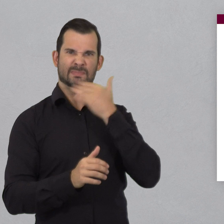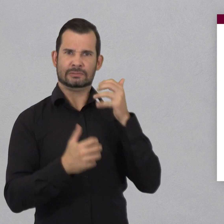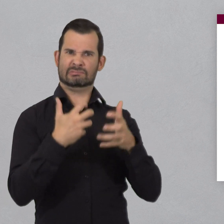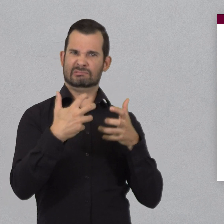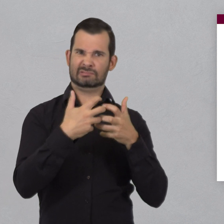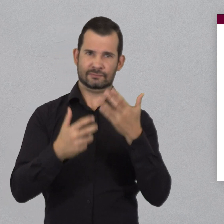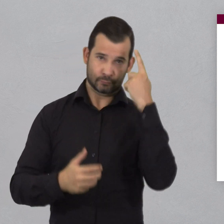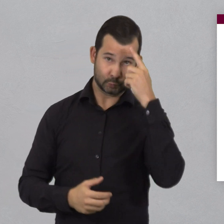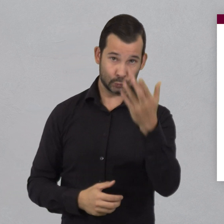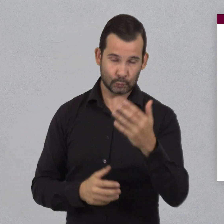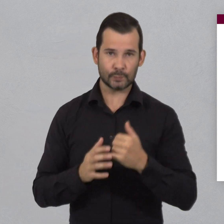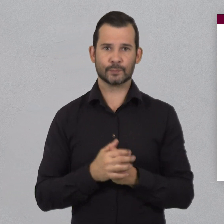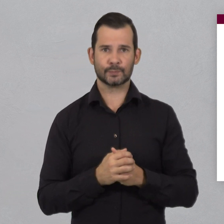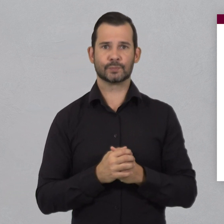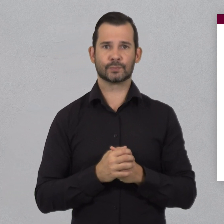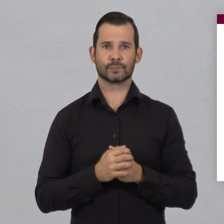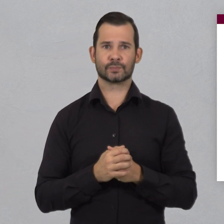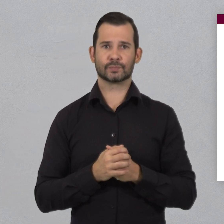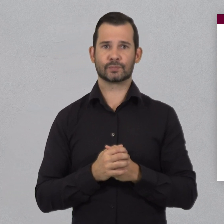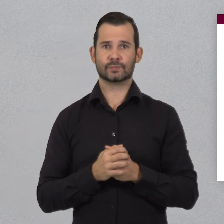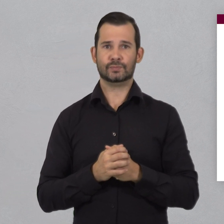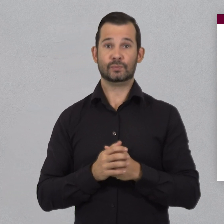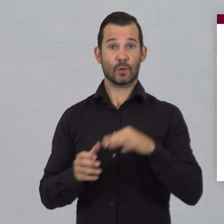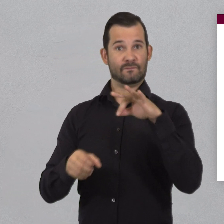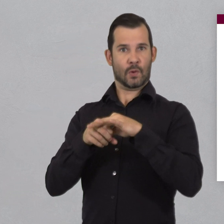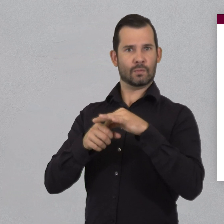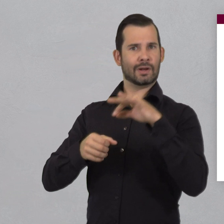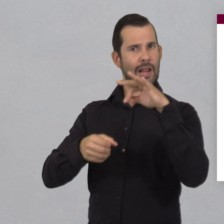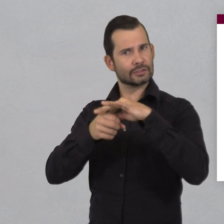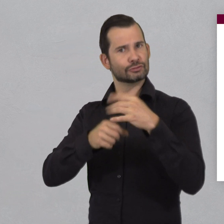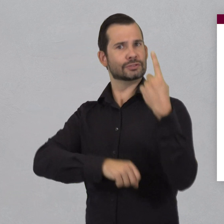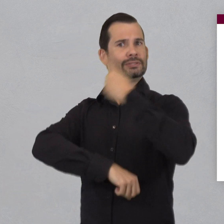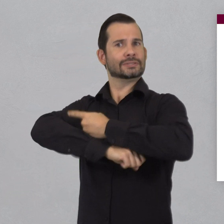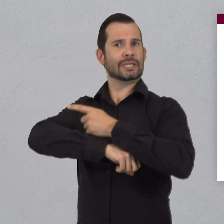choose the one that works best for you. • Vote on election day at your